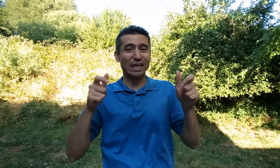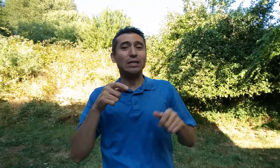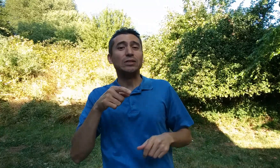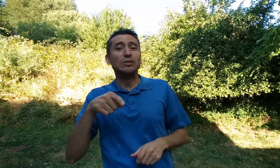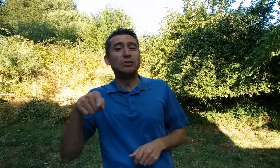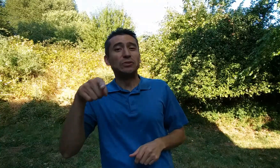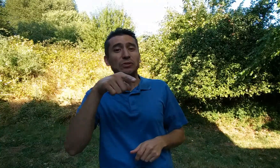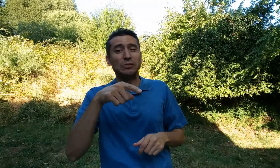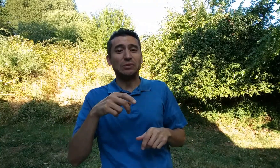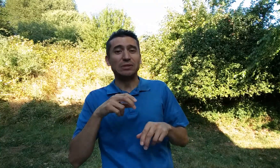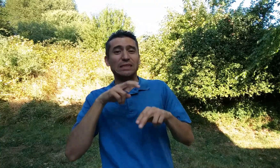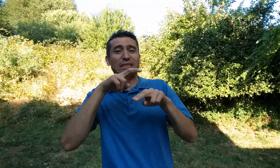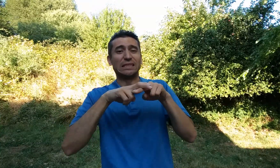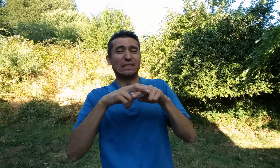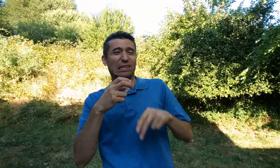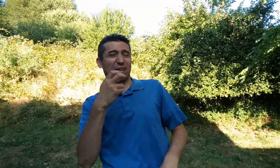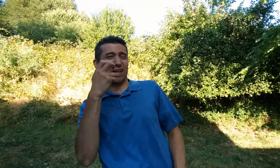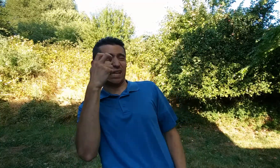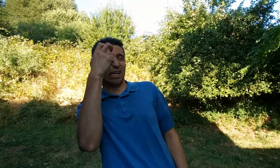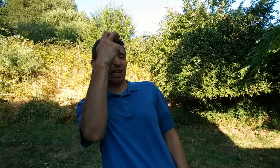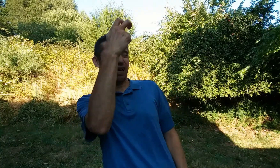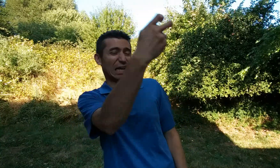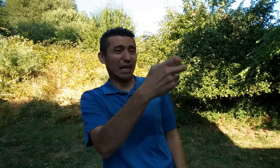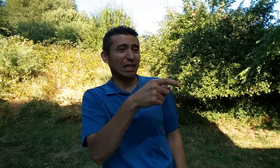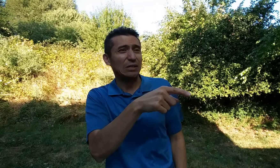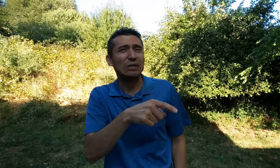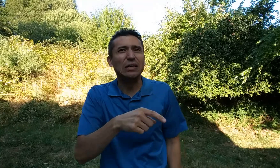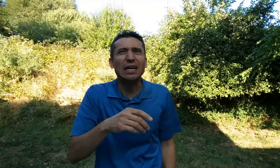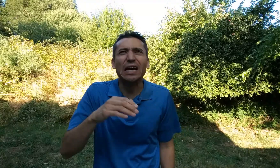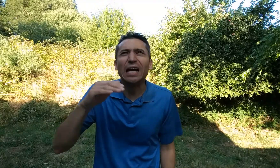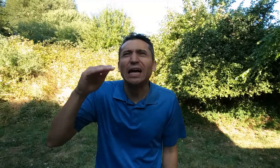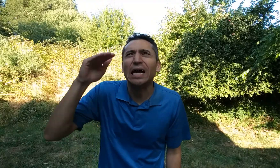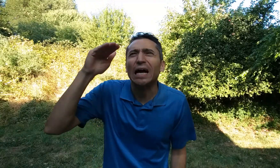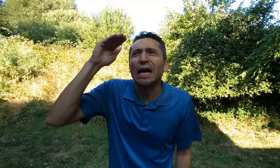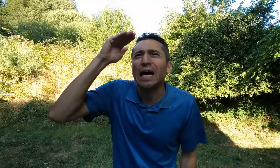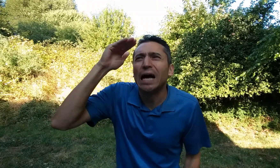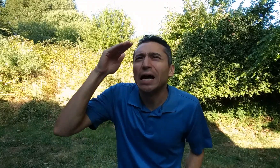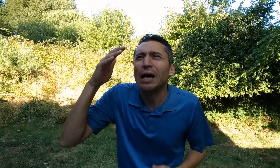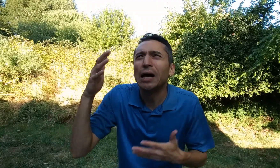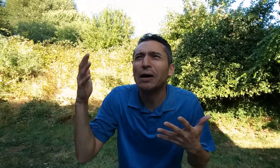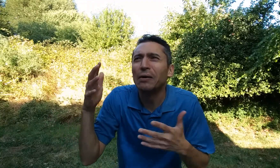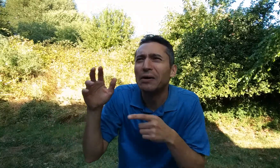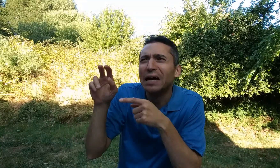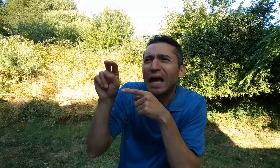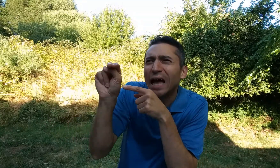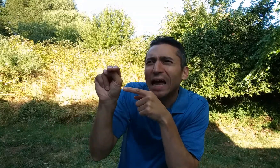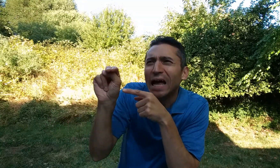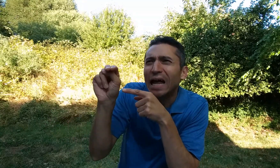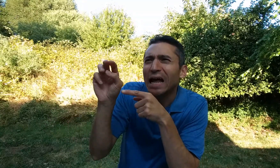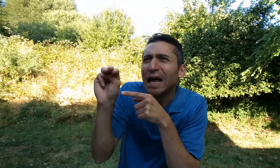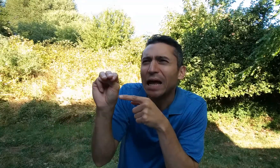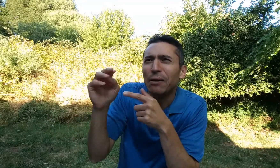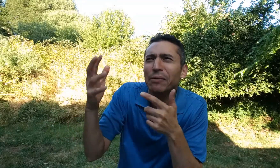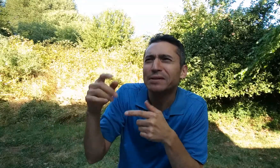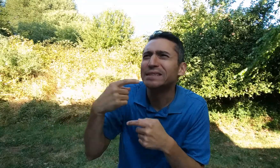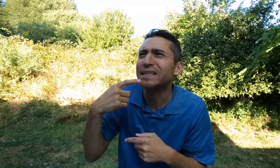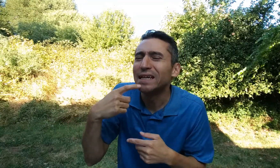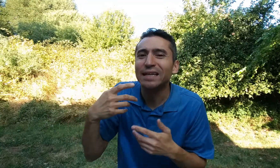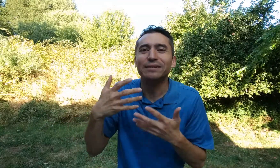so, students seated near the back of the room would have a difficult time seeing if I'm signing an M or and N.